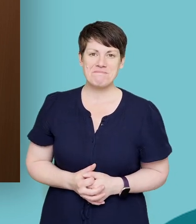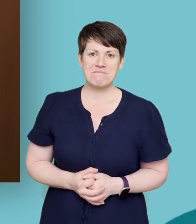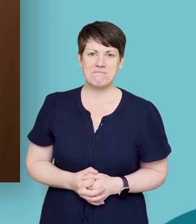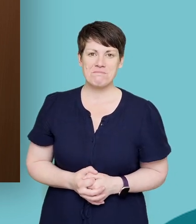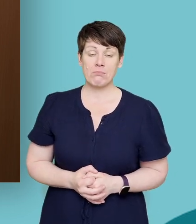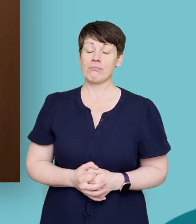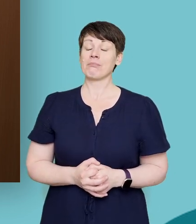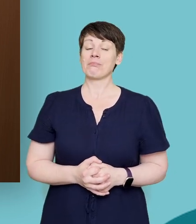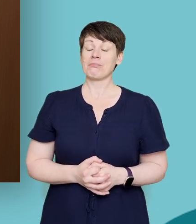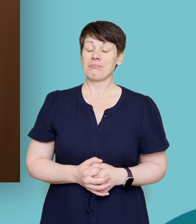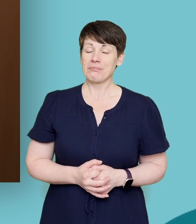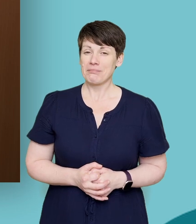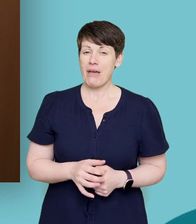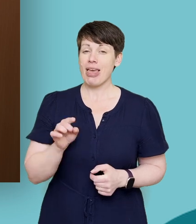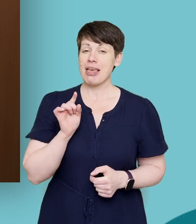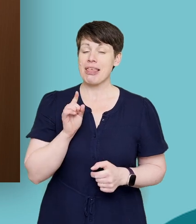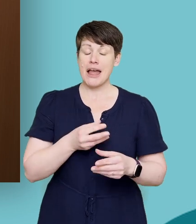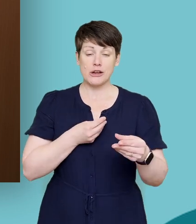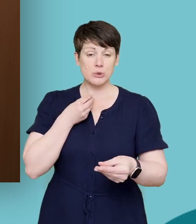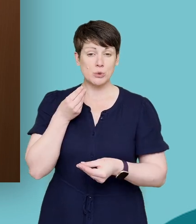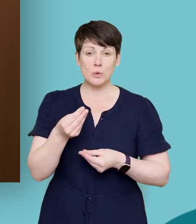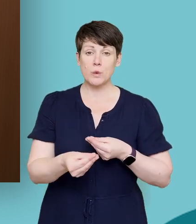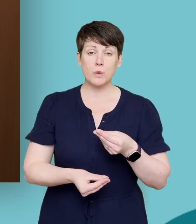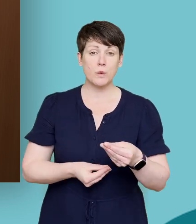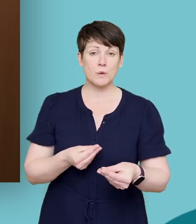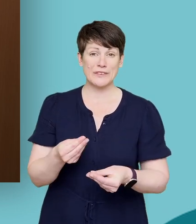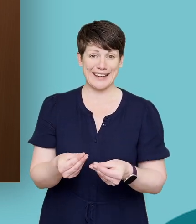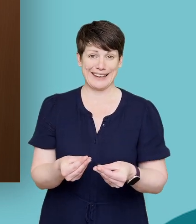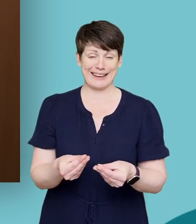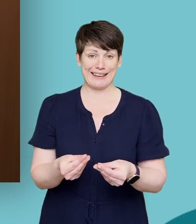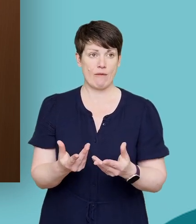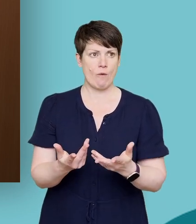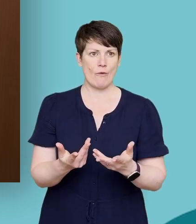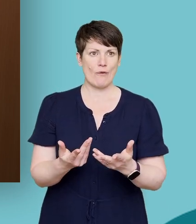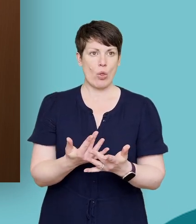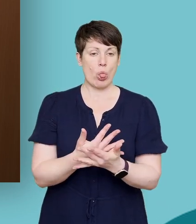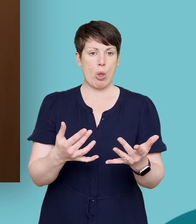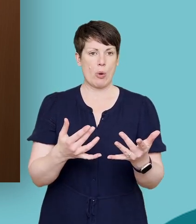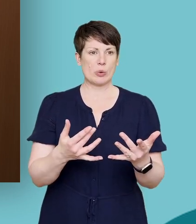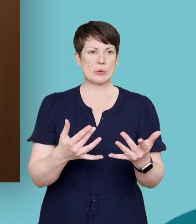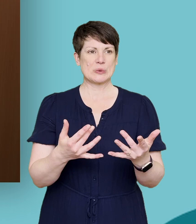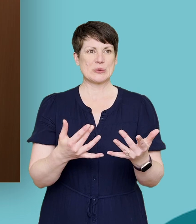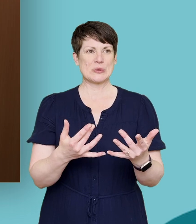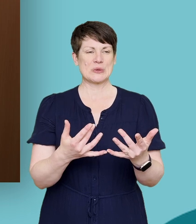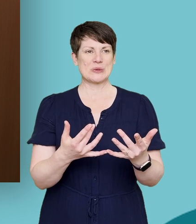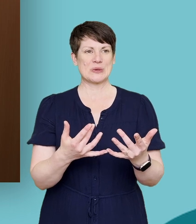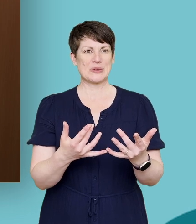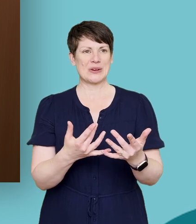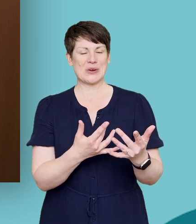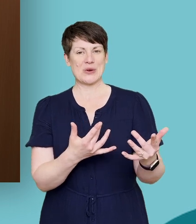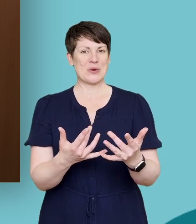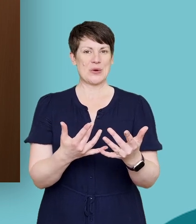And that whole image of bringing those who are thought rightly to be outside and